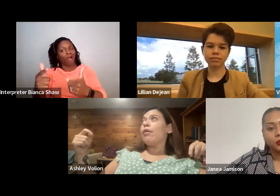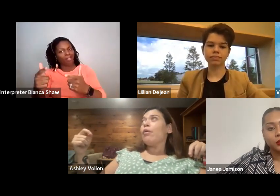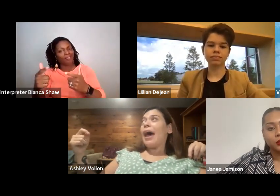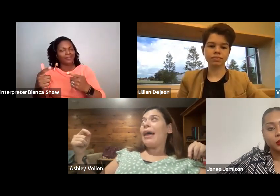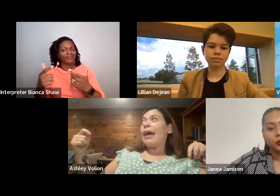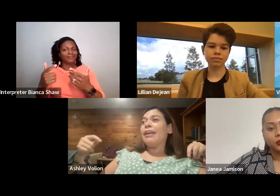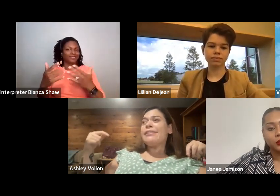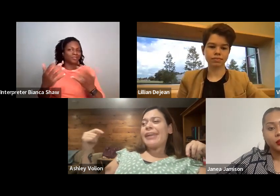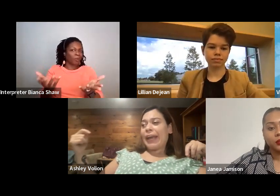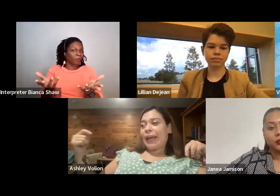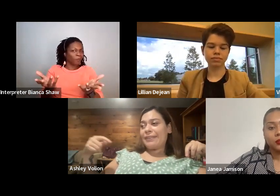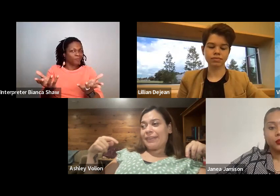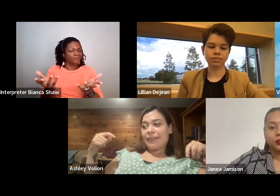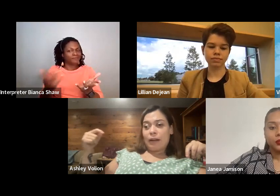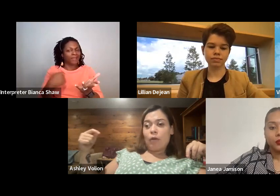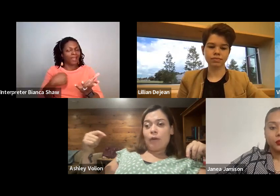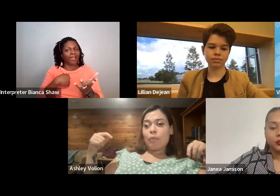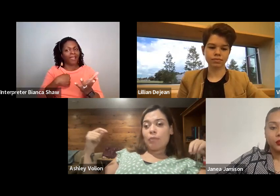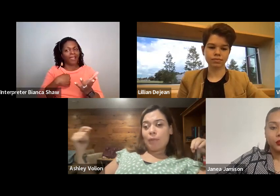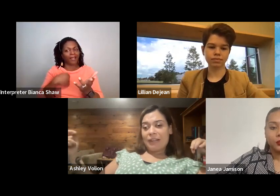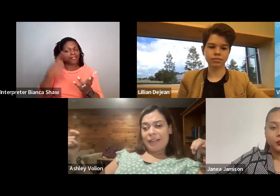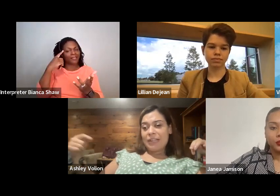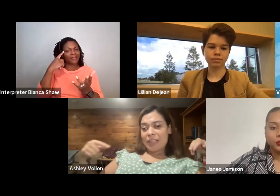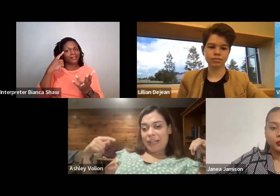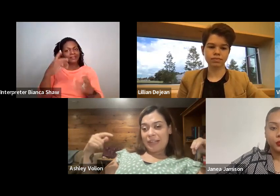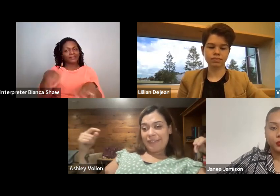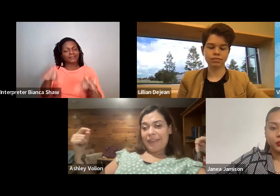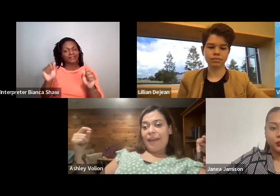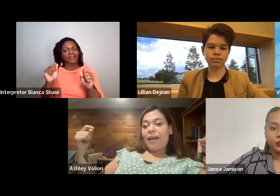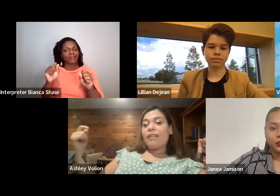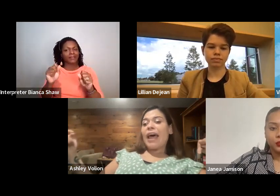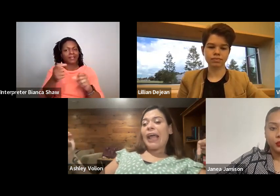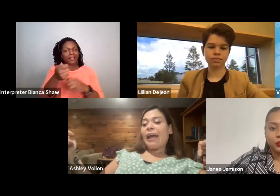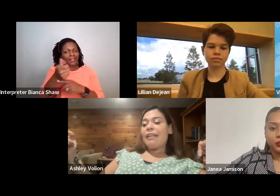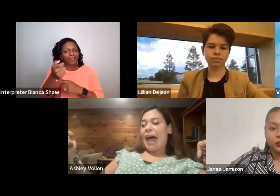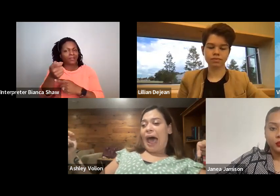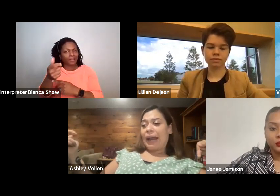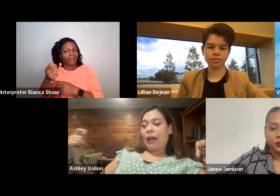So hey? I think it takes little implementation like that.